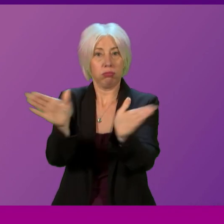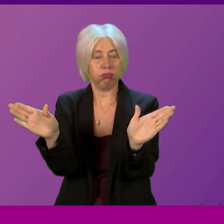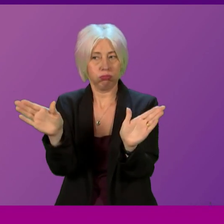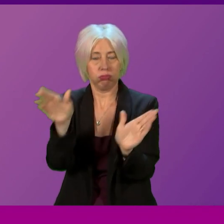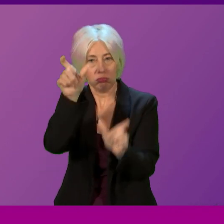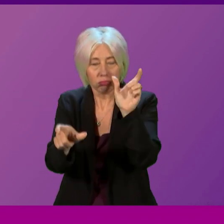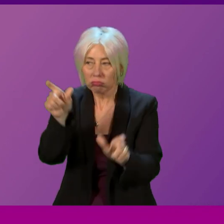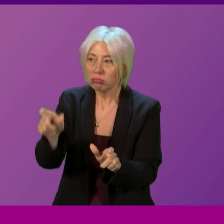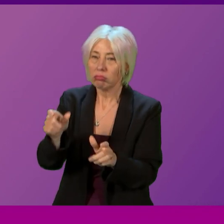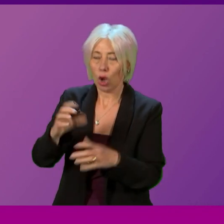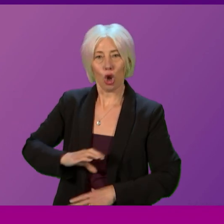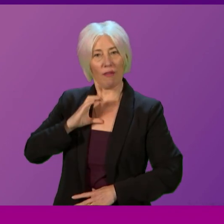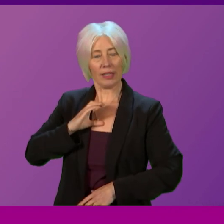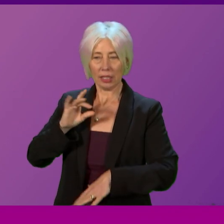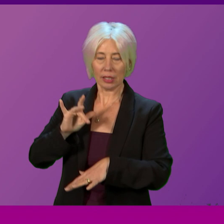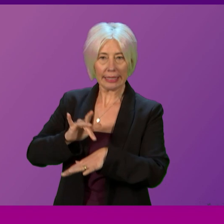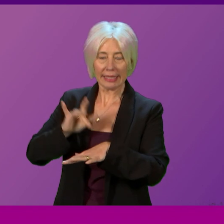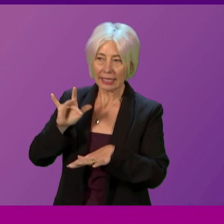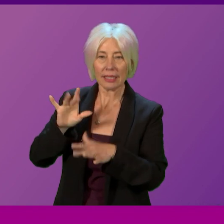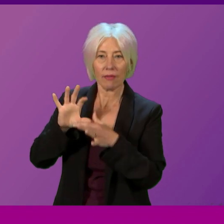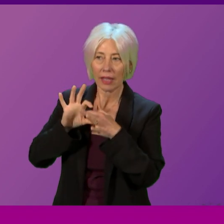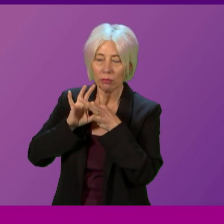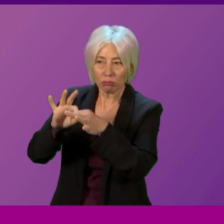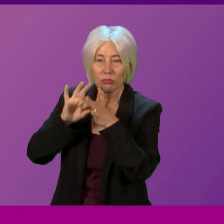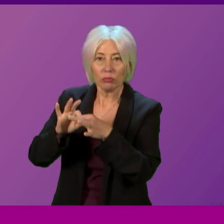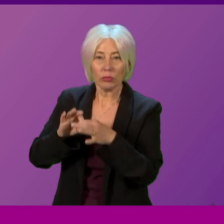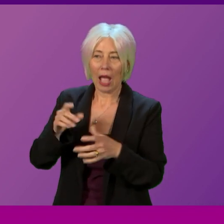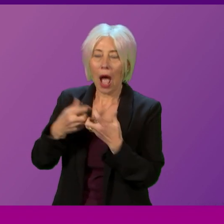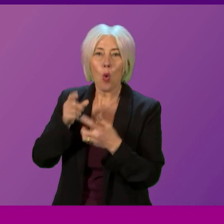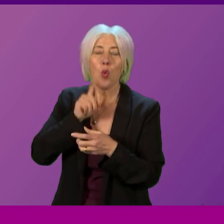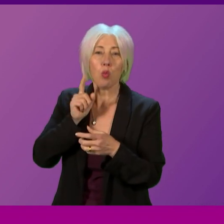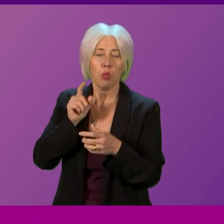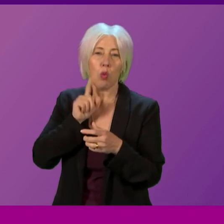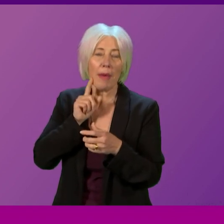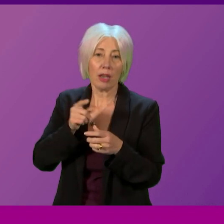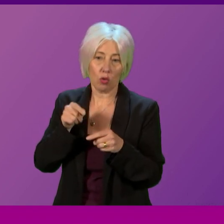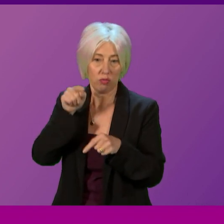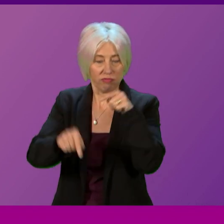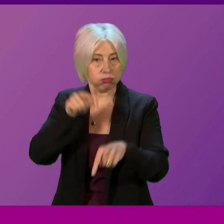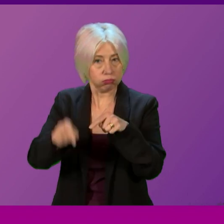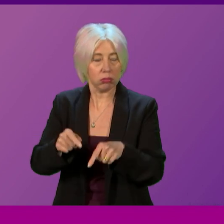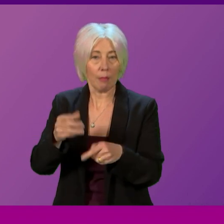and sensitively work with people who have been affected by violence against women and girls through the equally safe in practice initiative.